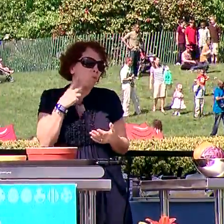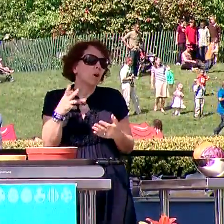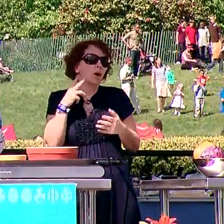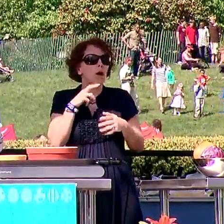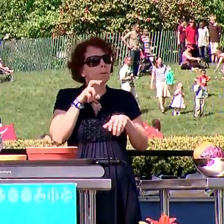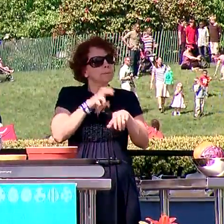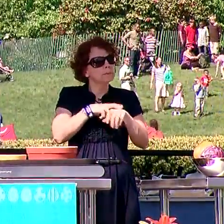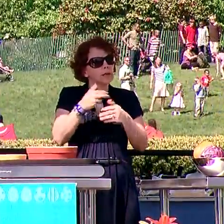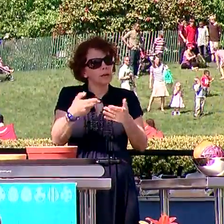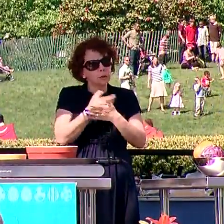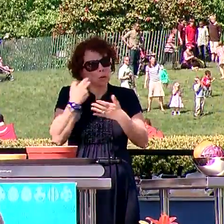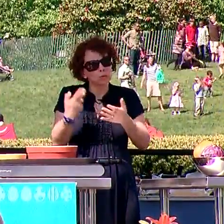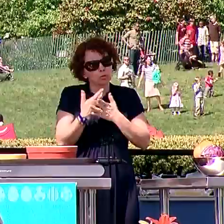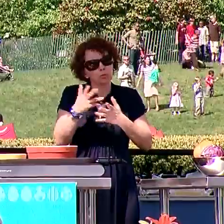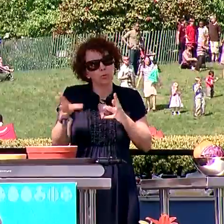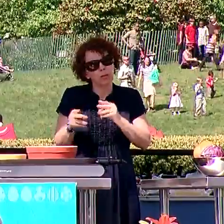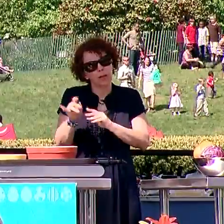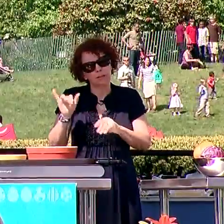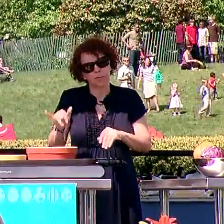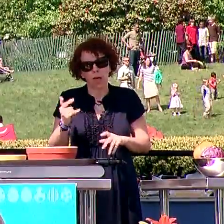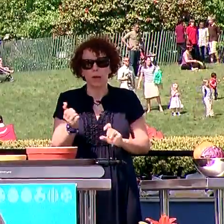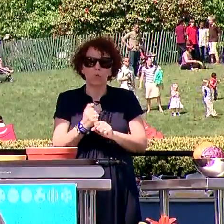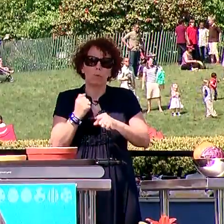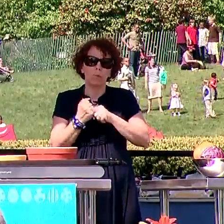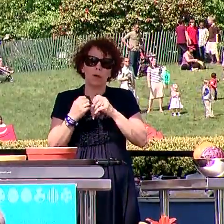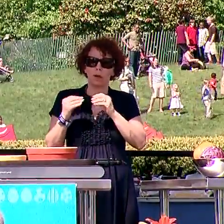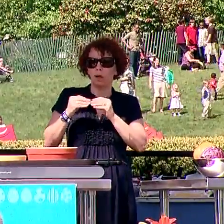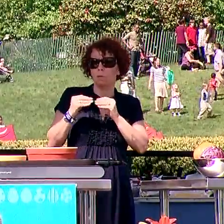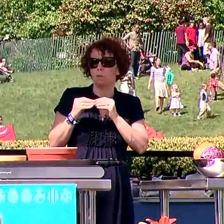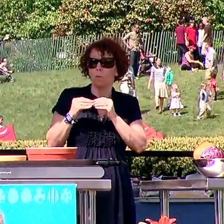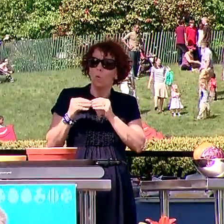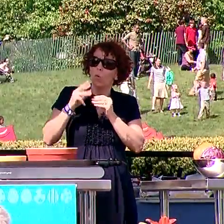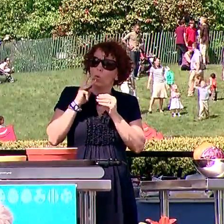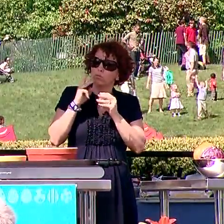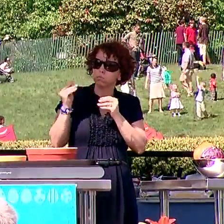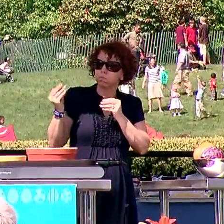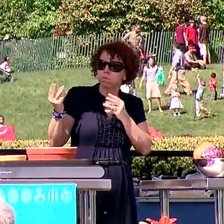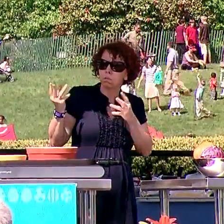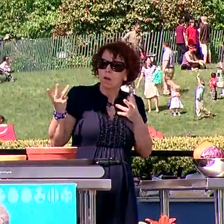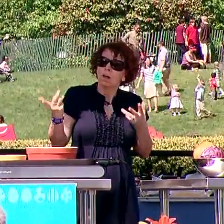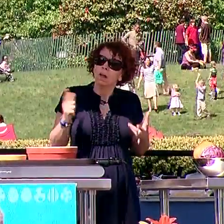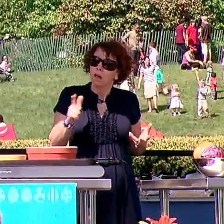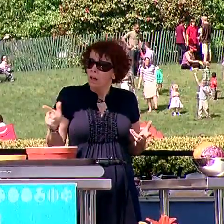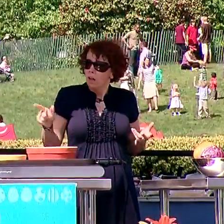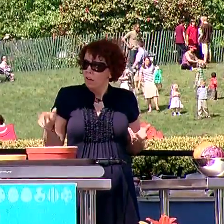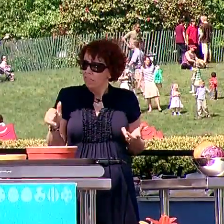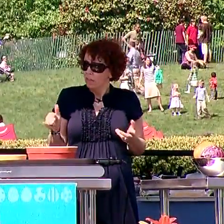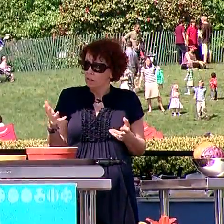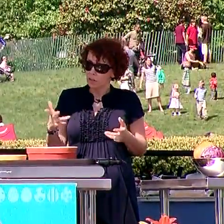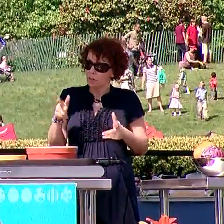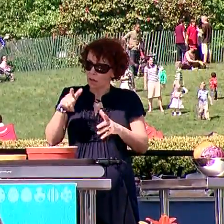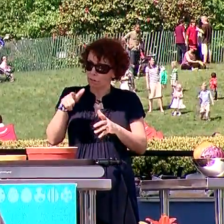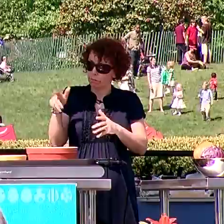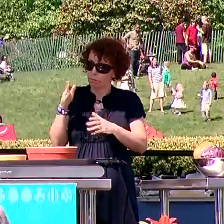So that is not trash. And then now I have these flat planks just to cut like this,